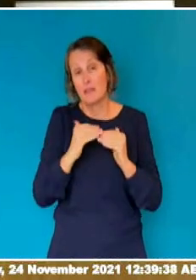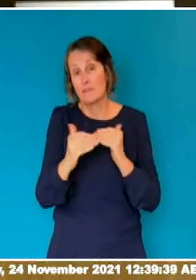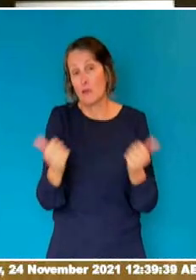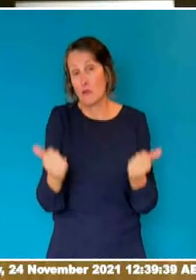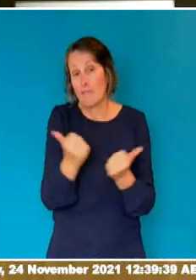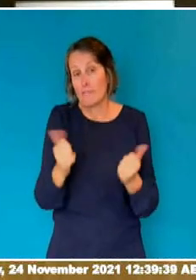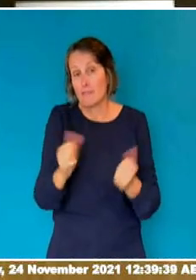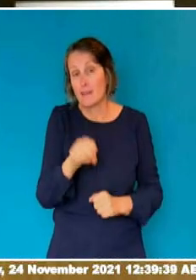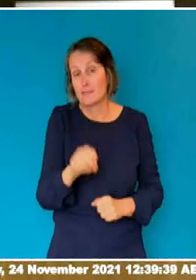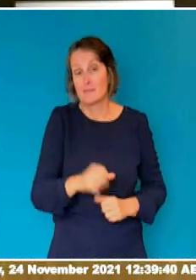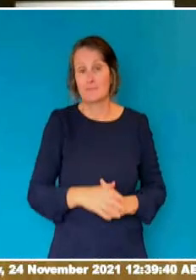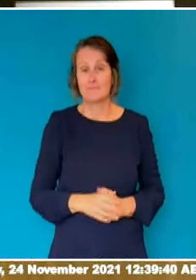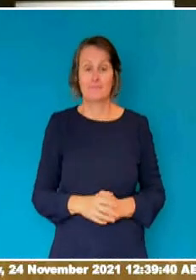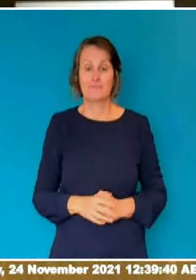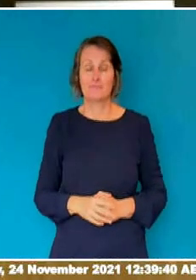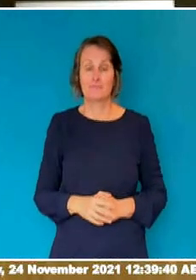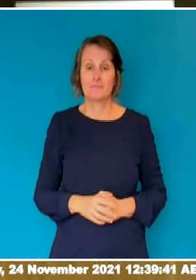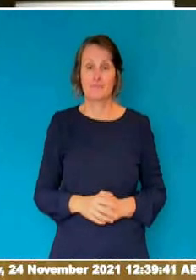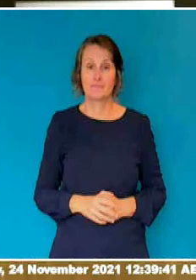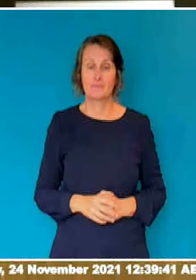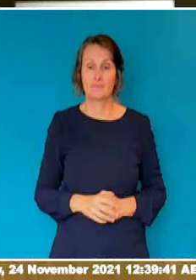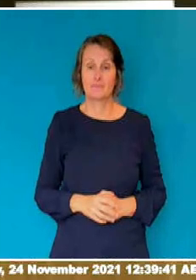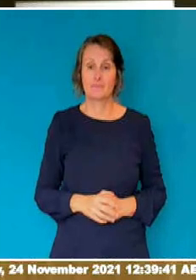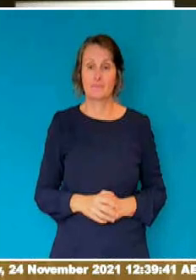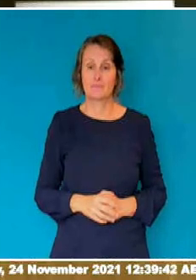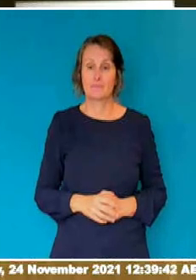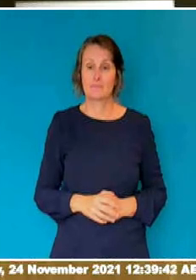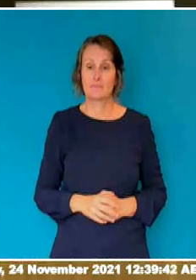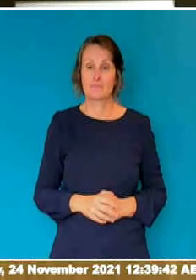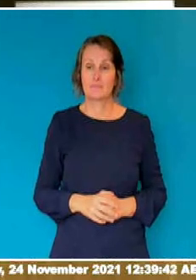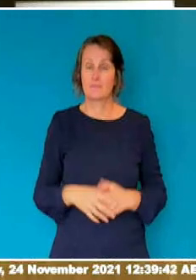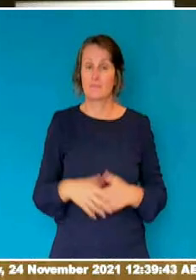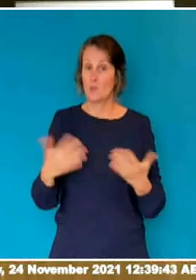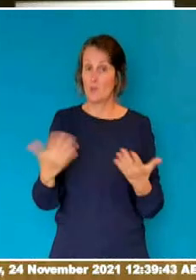Might that skew a perception to say that adjustments are expensive?